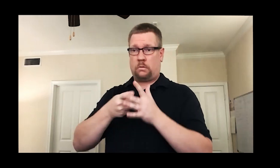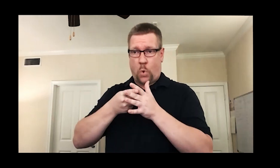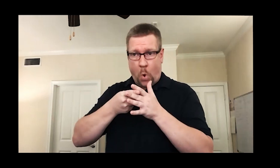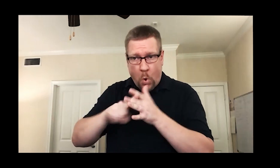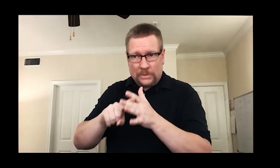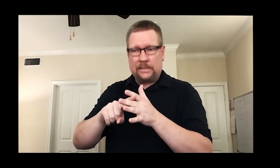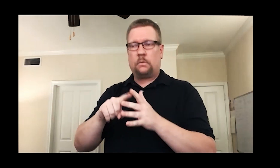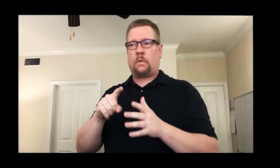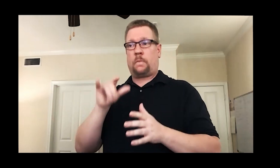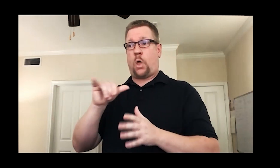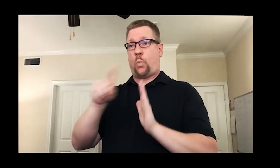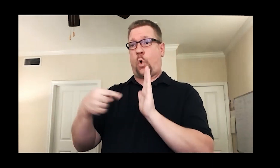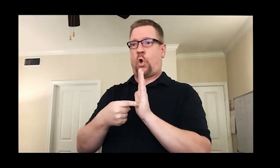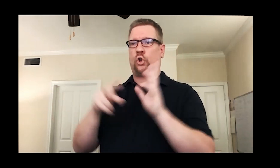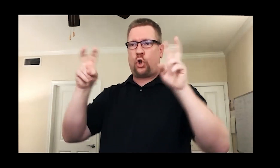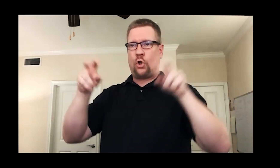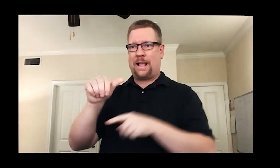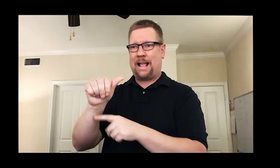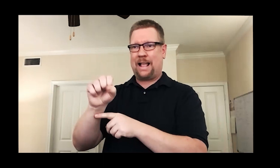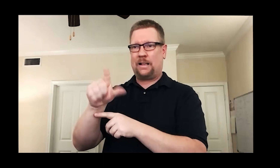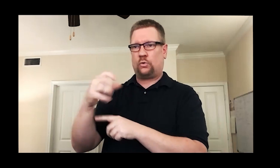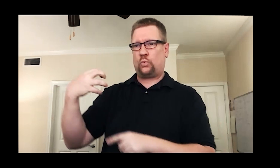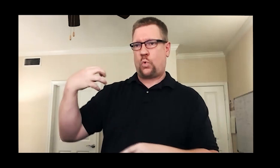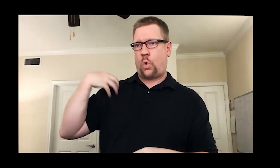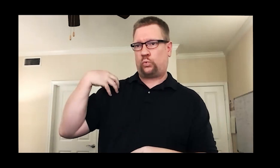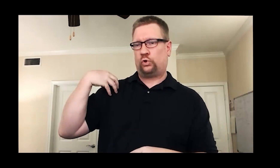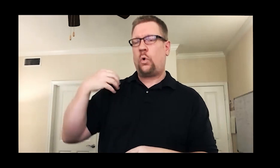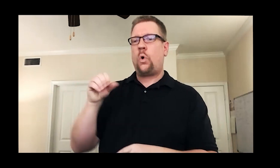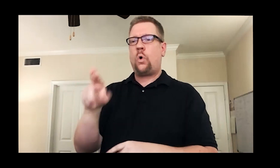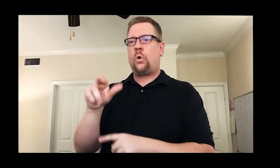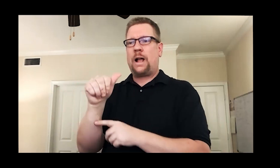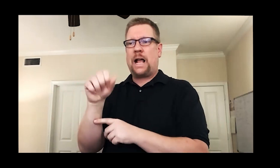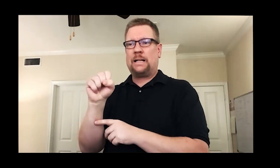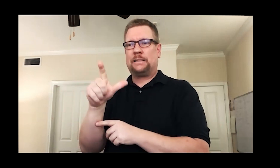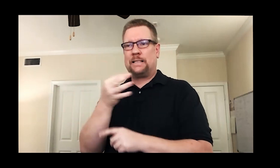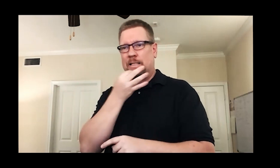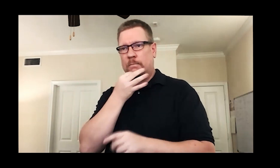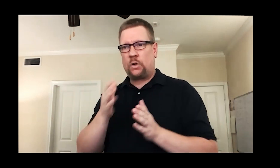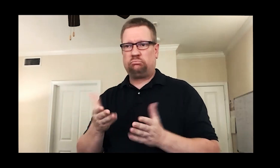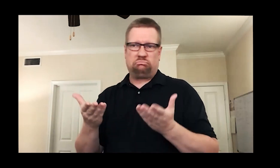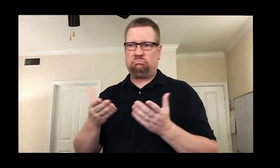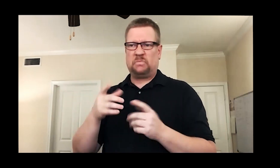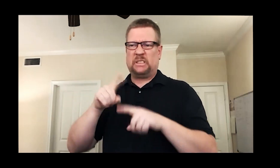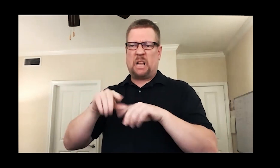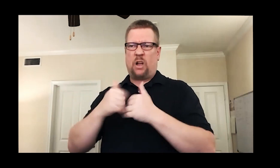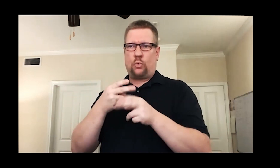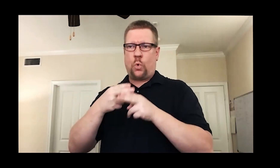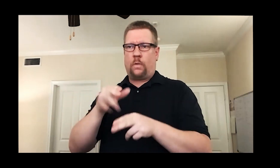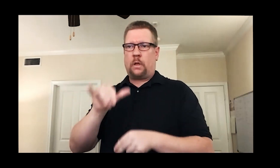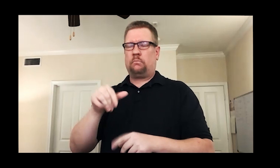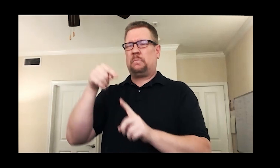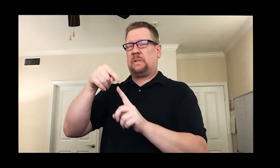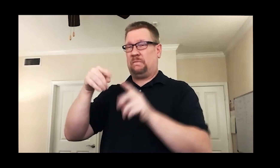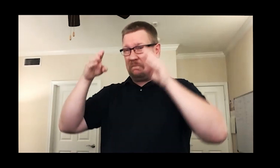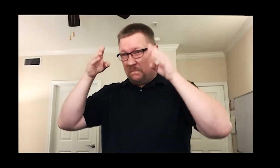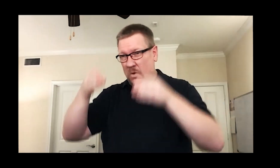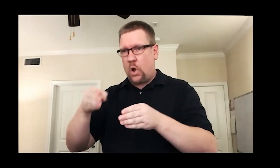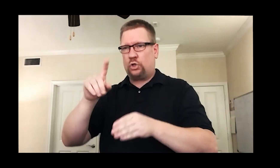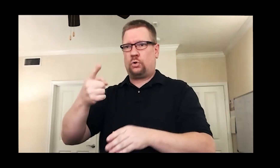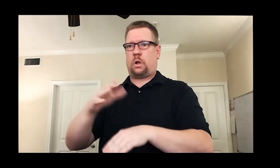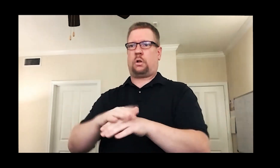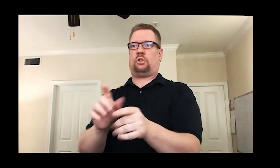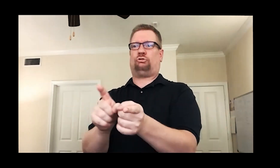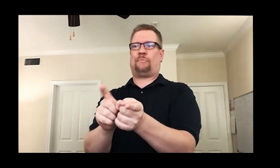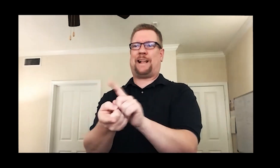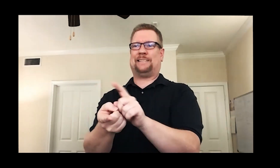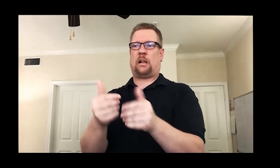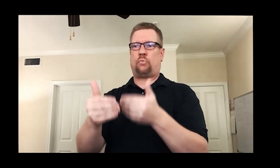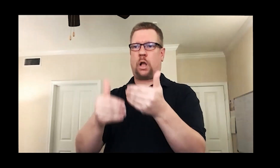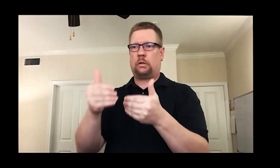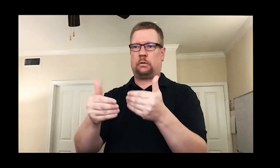is a role originally termed “Deaf Sign Coach” or “ASL Expert.” The emphasis was on translating